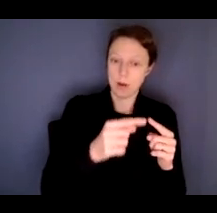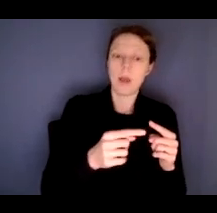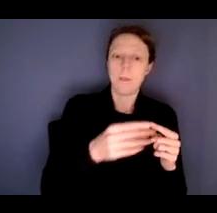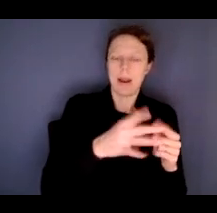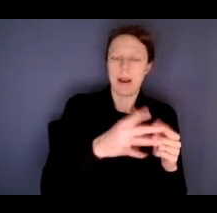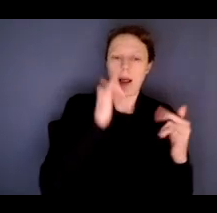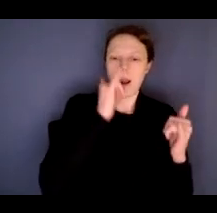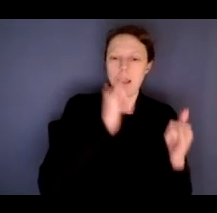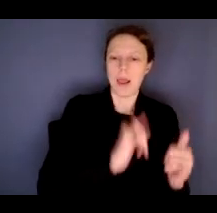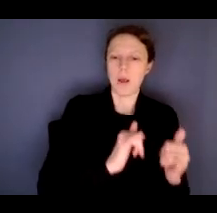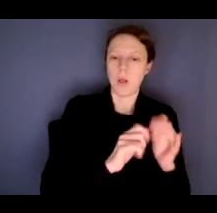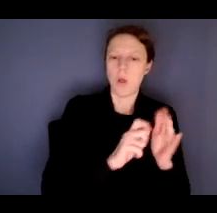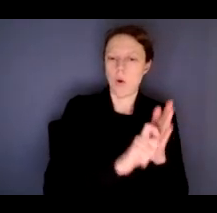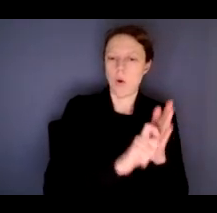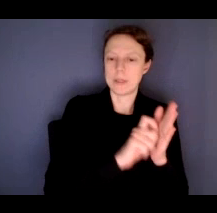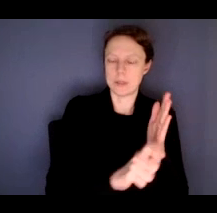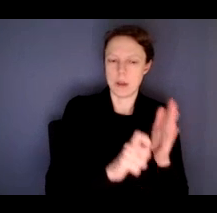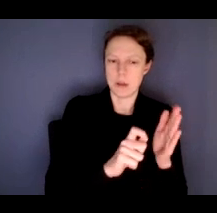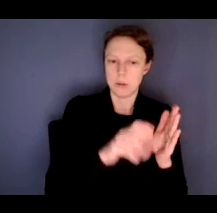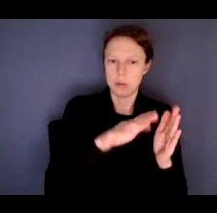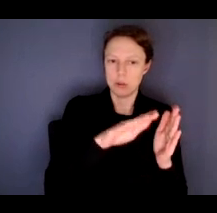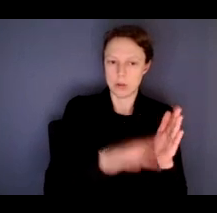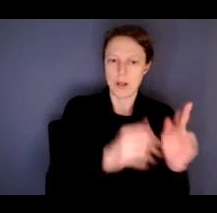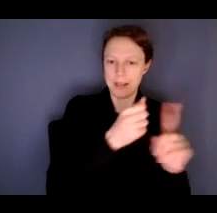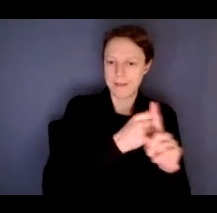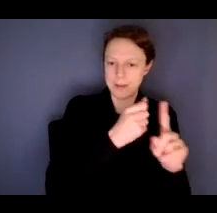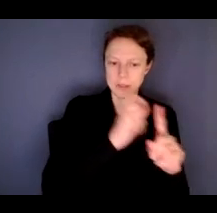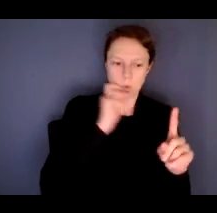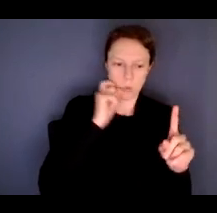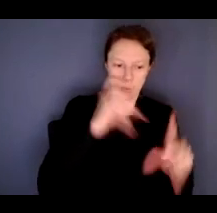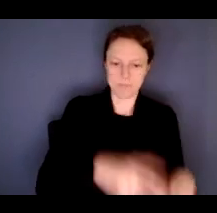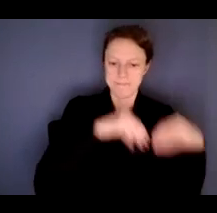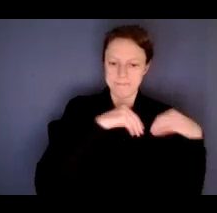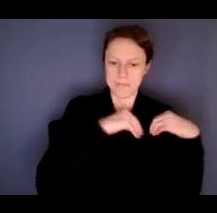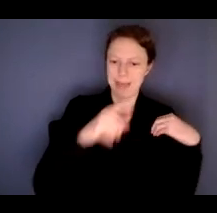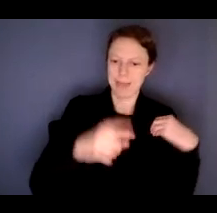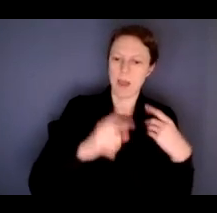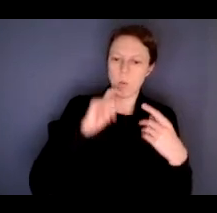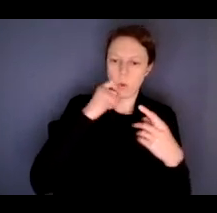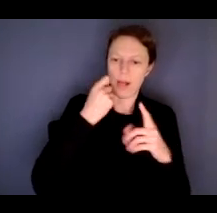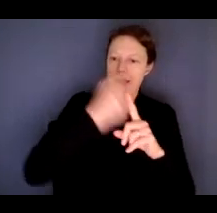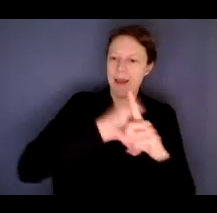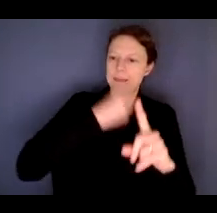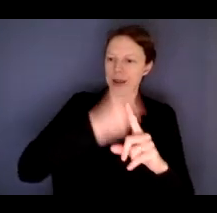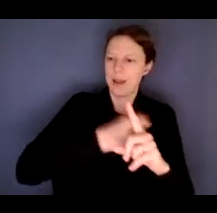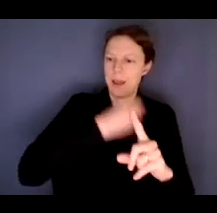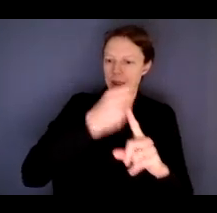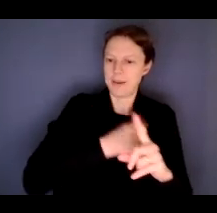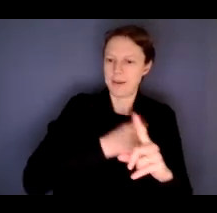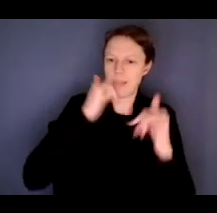team will take carriage of that matter and then engage in advocating the legal rights of the young